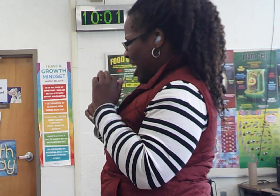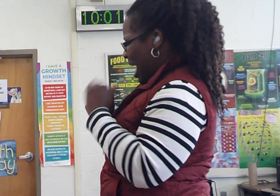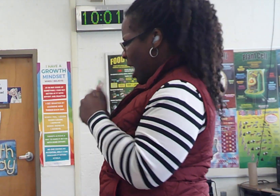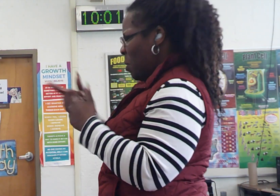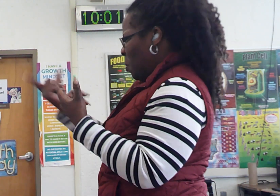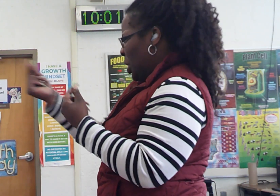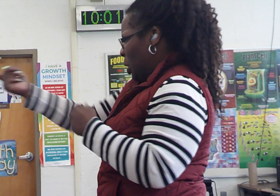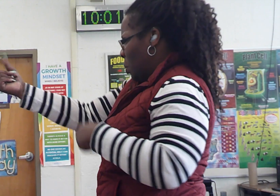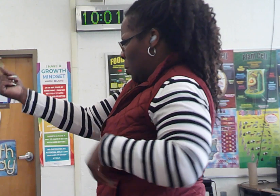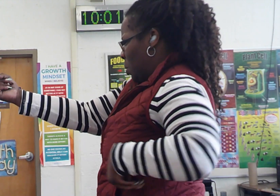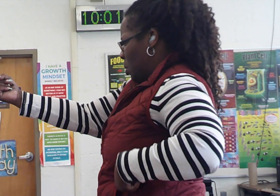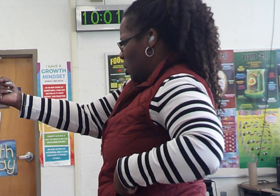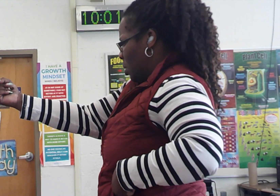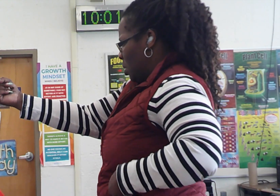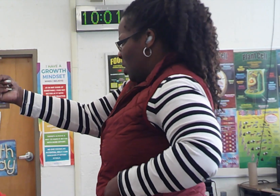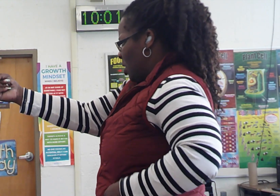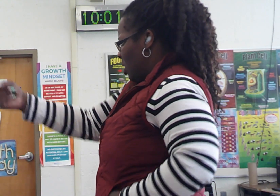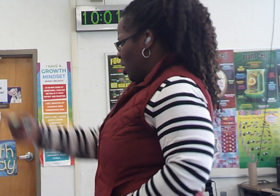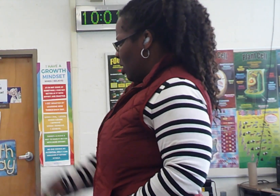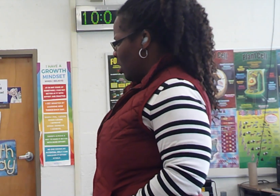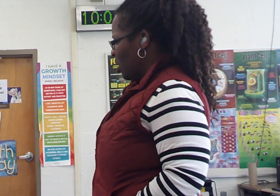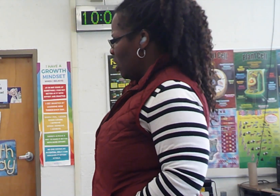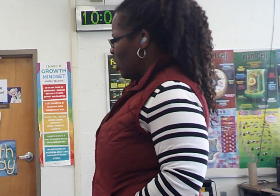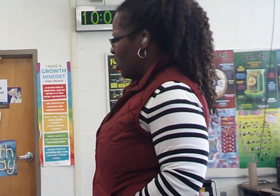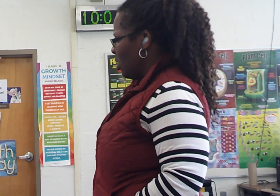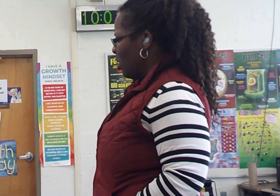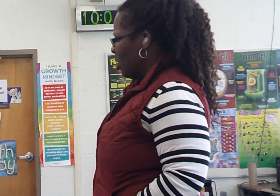What are you doing? What did you say?